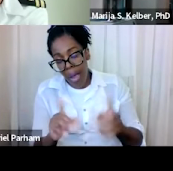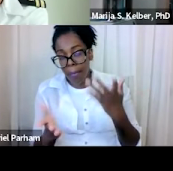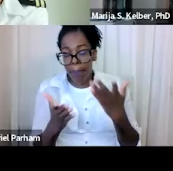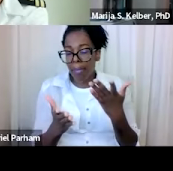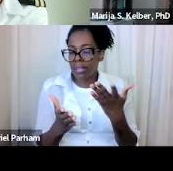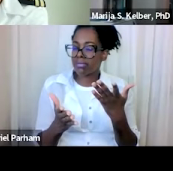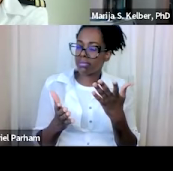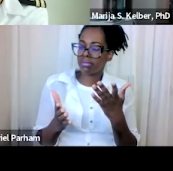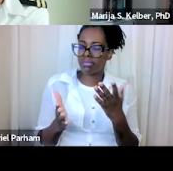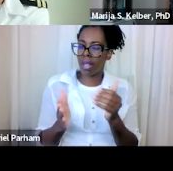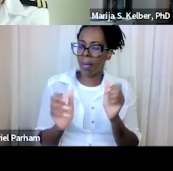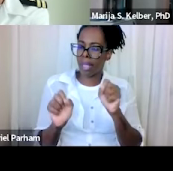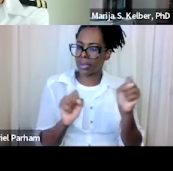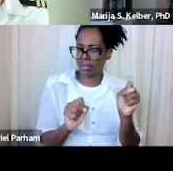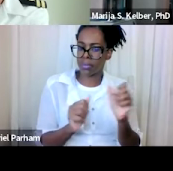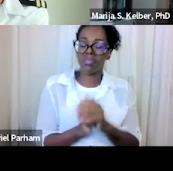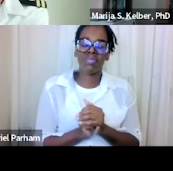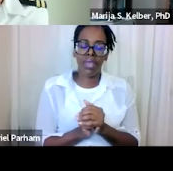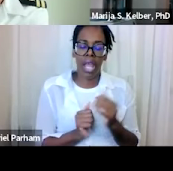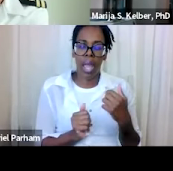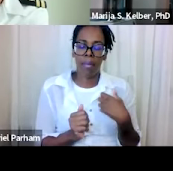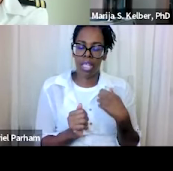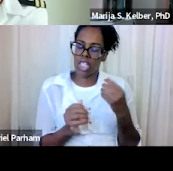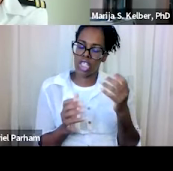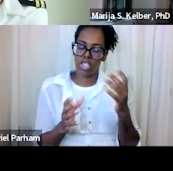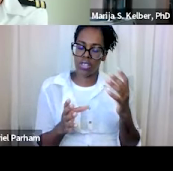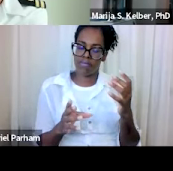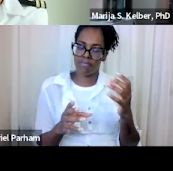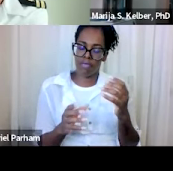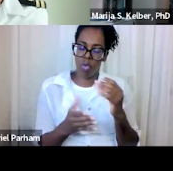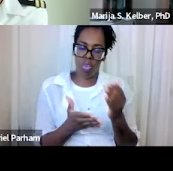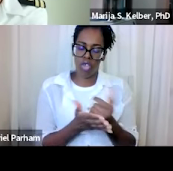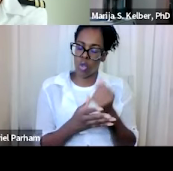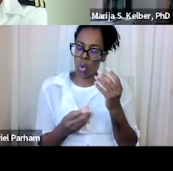So really, I'm gonna go pretty quickly through this. It's gonna be a lot coming at you.